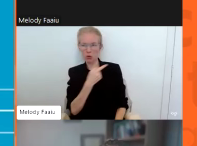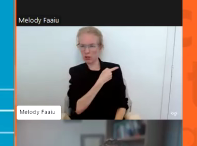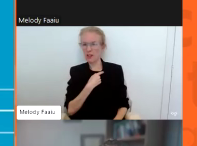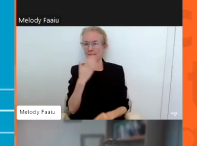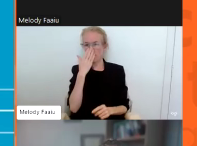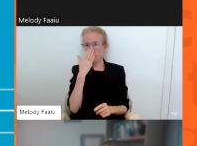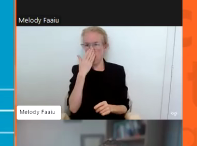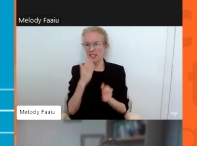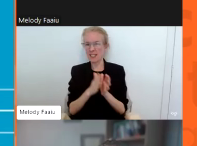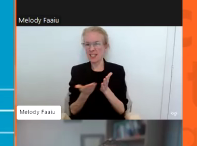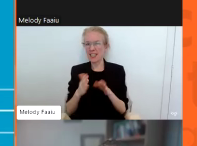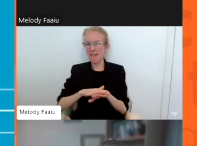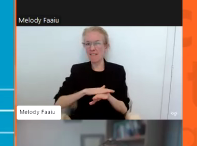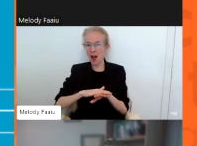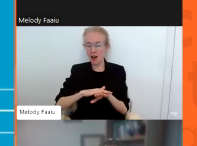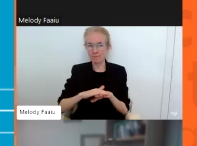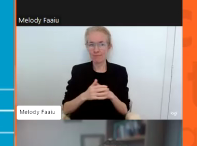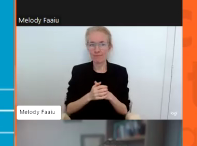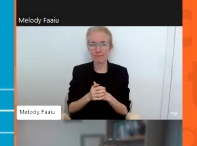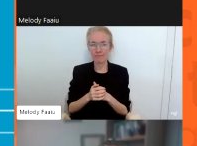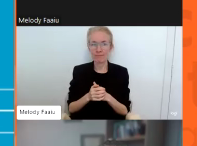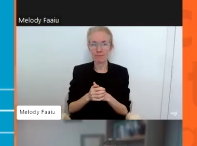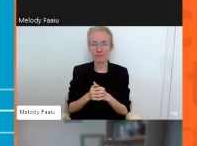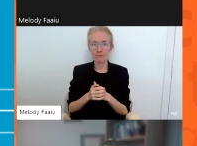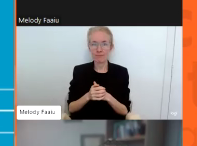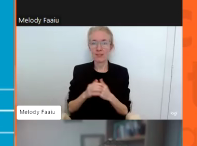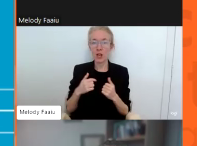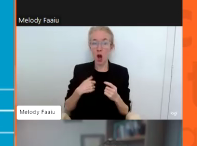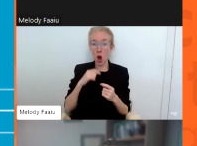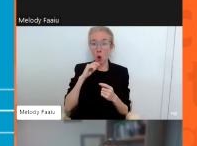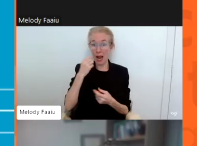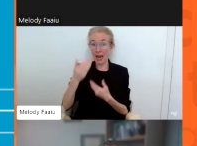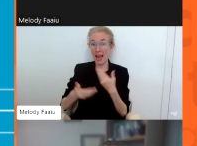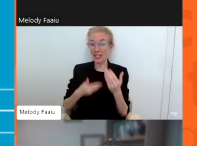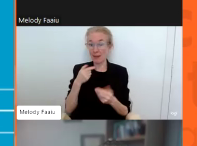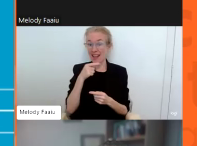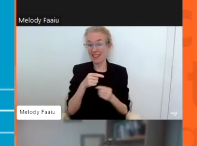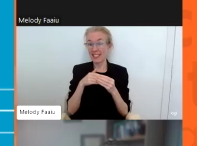I'm going to explain why we wrote it, what it does and how it's relevant